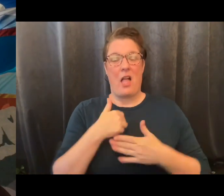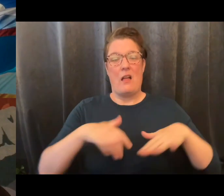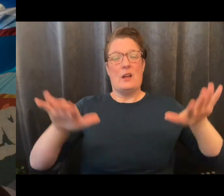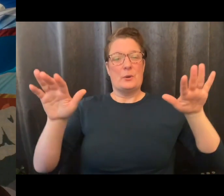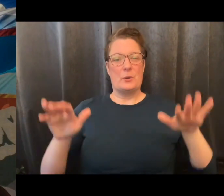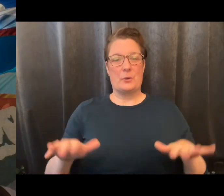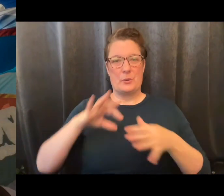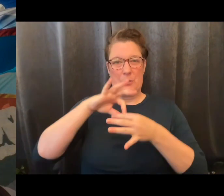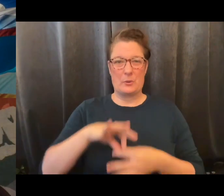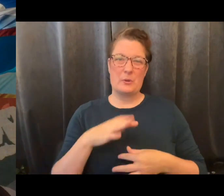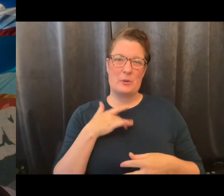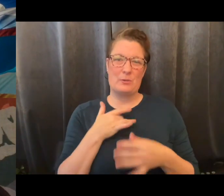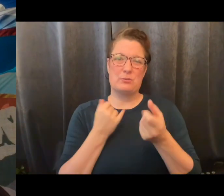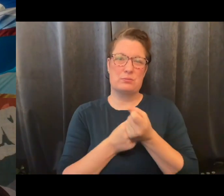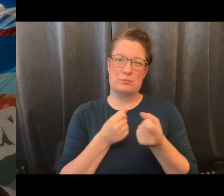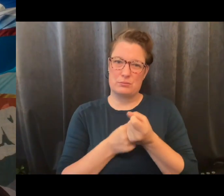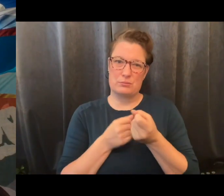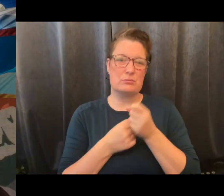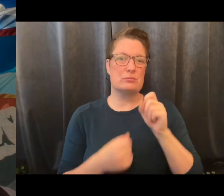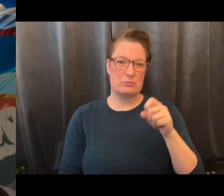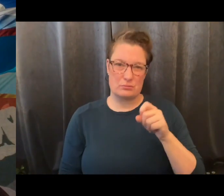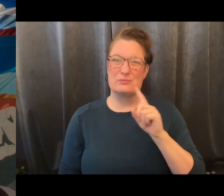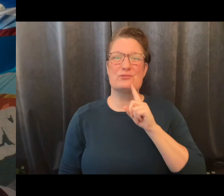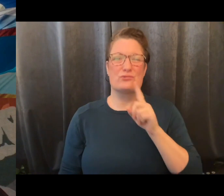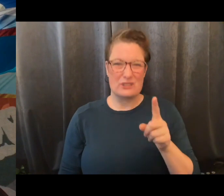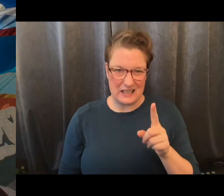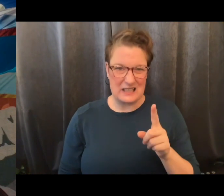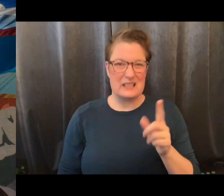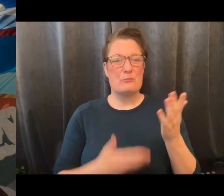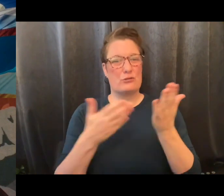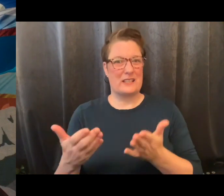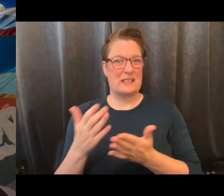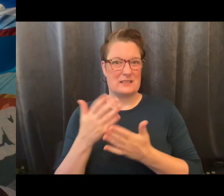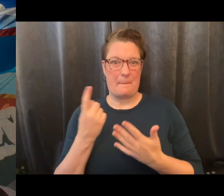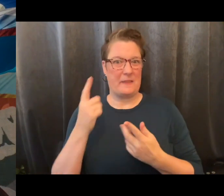It's like, yeah, really brings a needed energy to the center of each podcast.